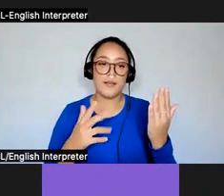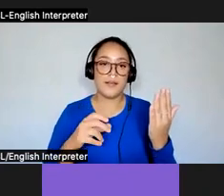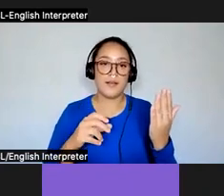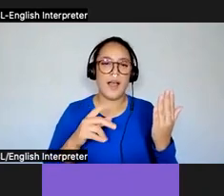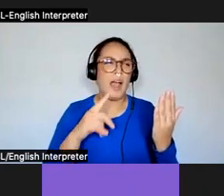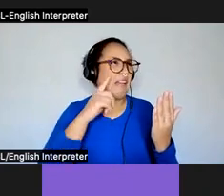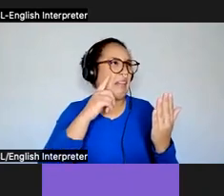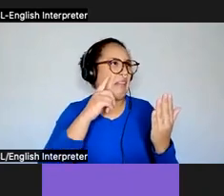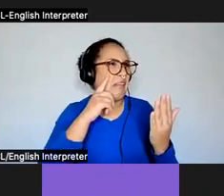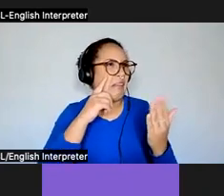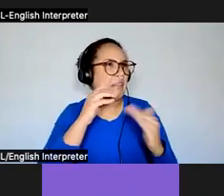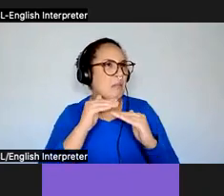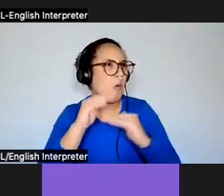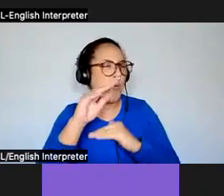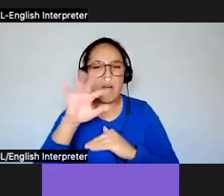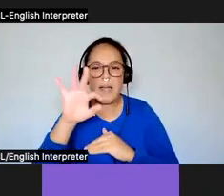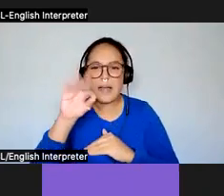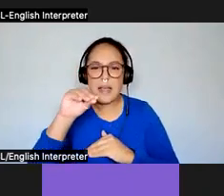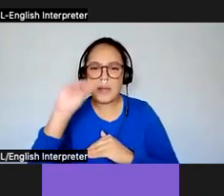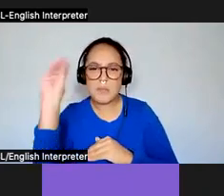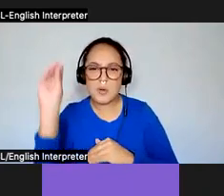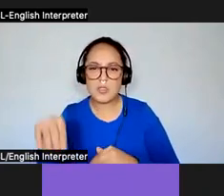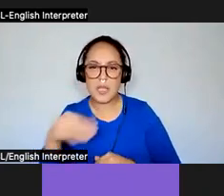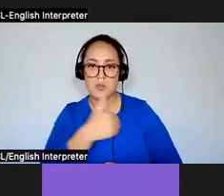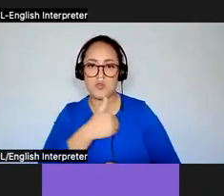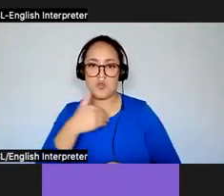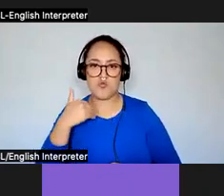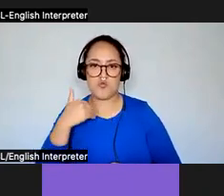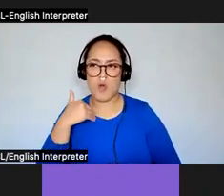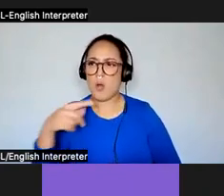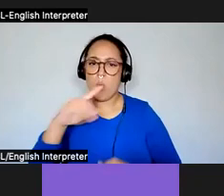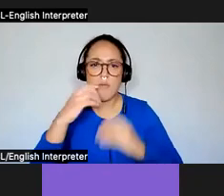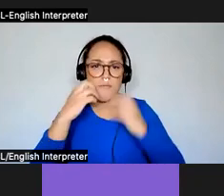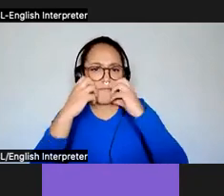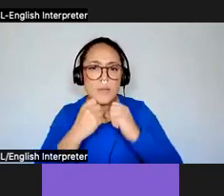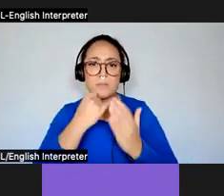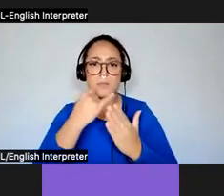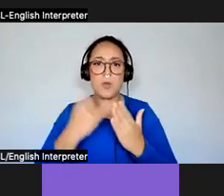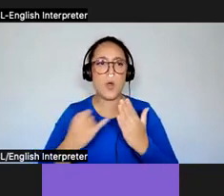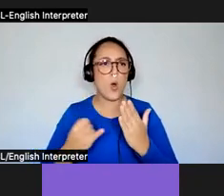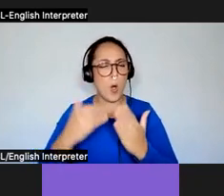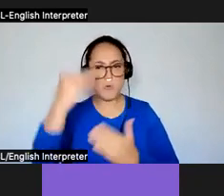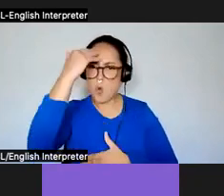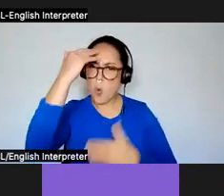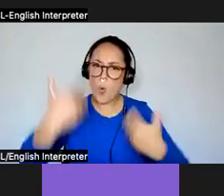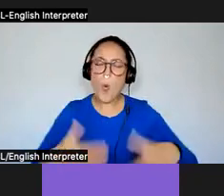over 90% of Torontonians, believe in the power of the arts and how important they are in the value of them.